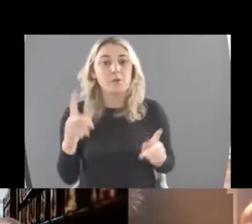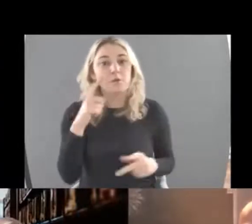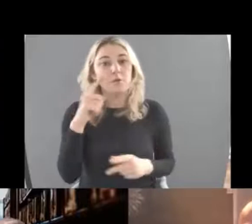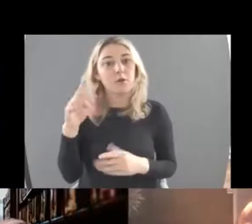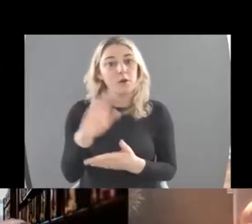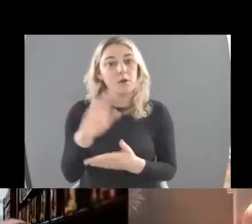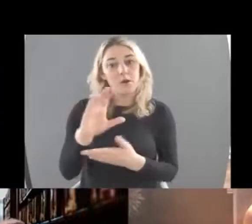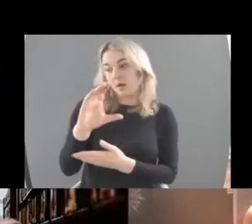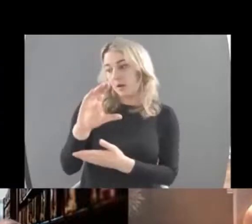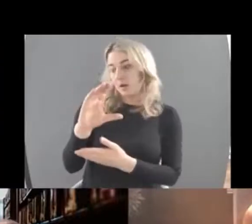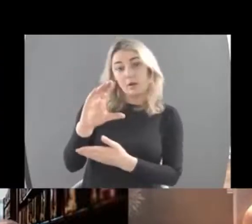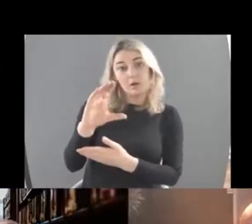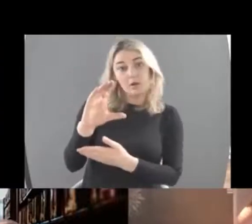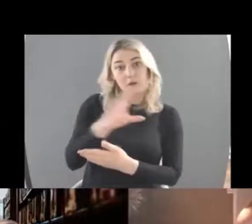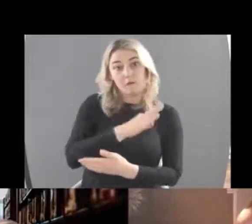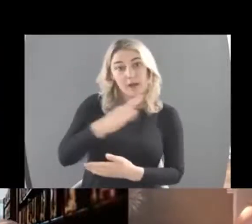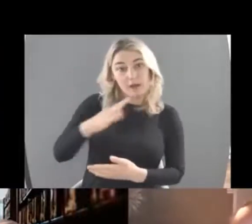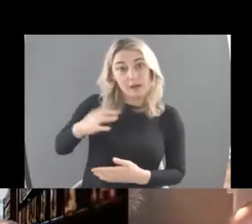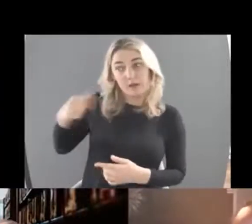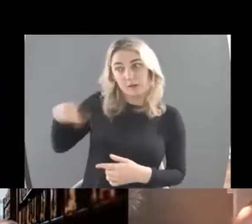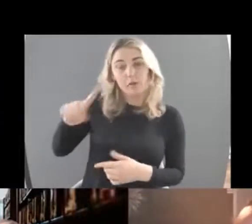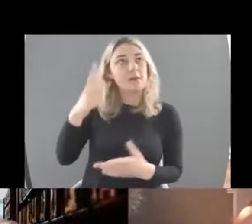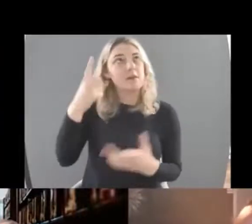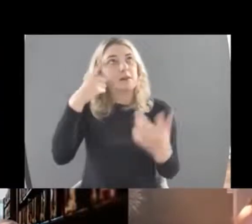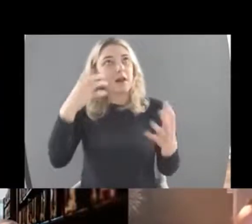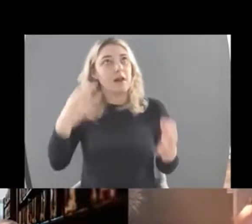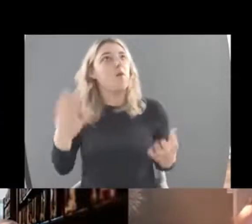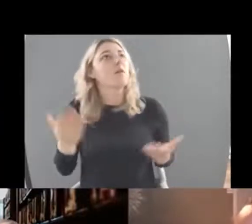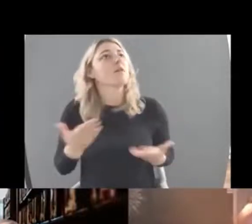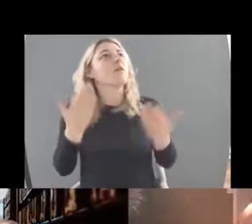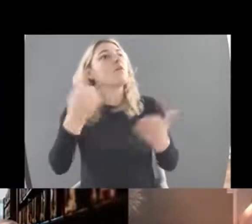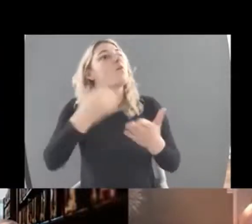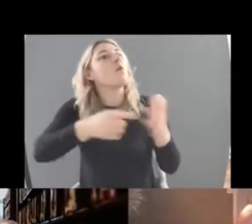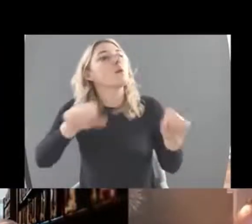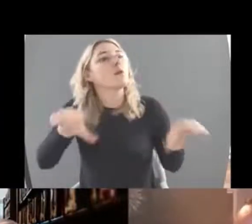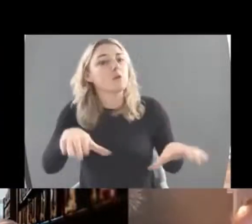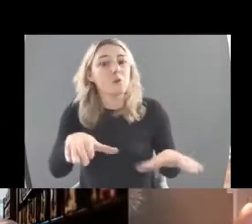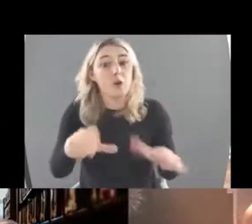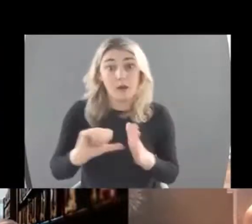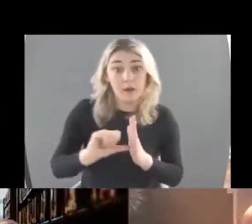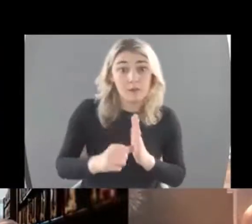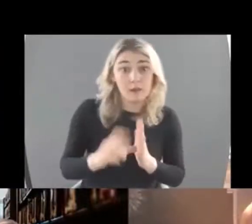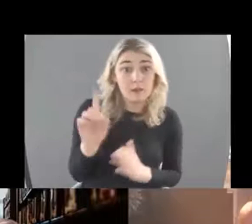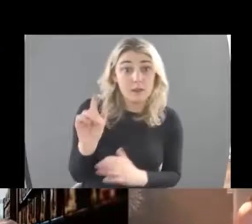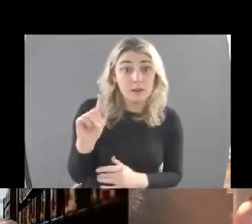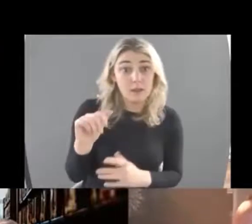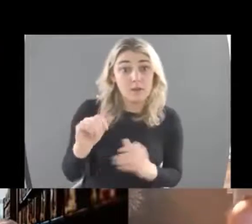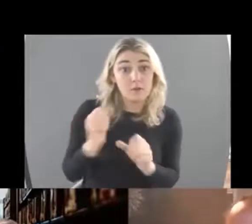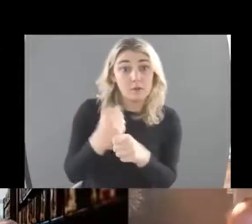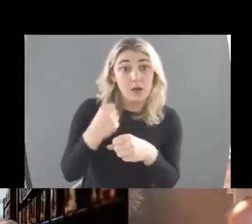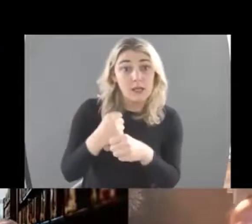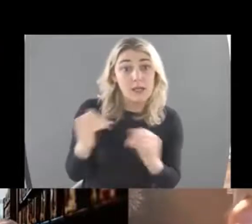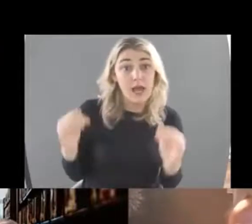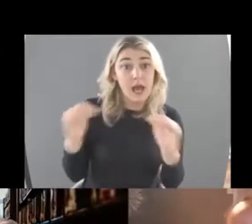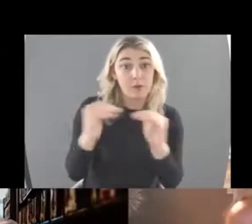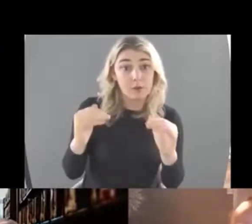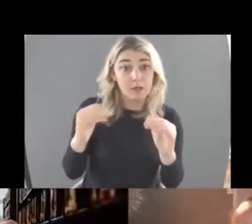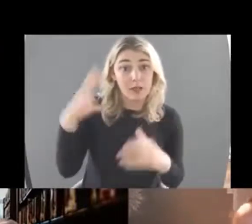things are we going to do? One thing I emphasize about the use of data in terms of creating equity and inclusion is that there should be no one-shot data or